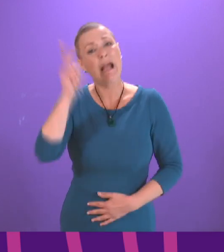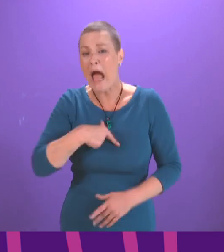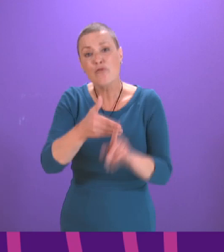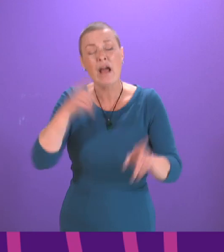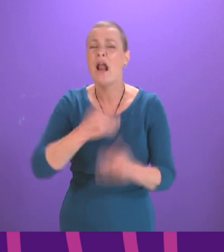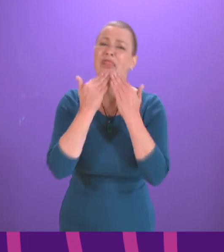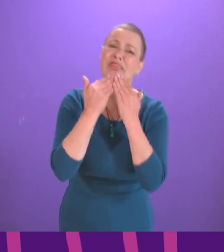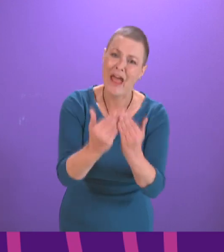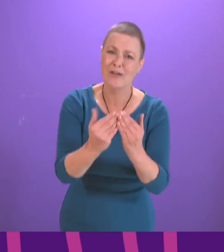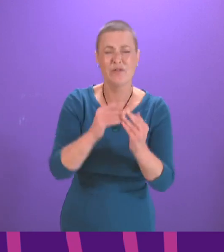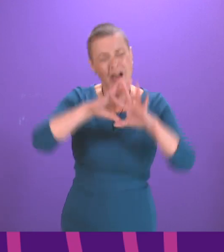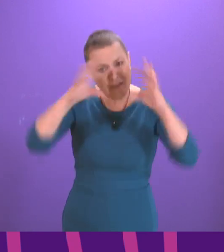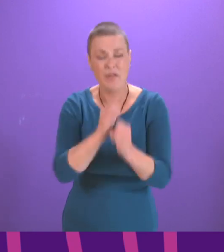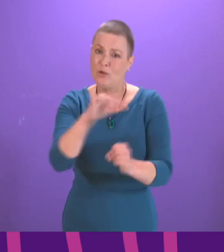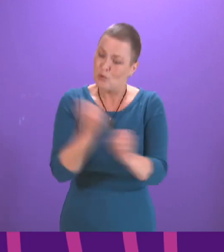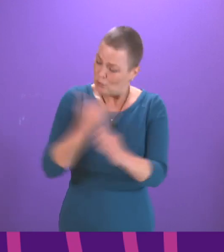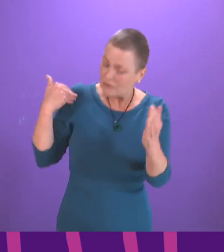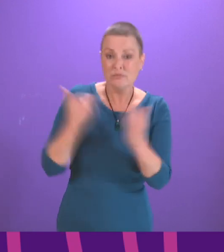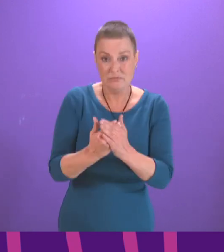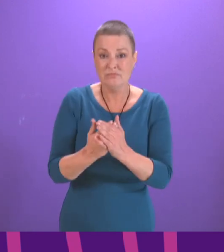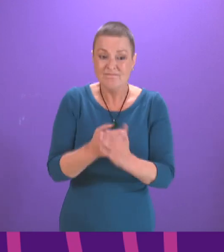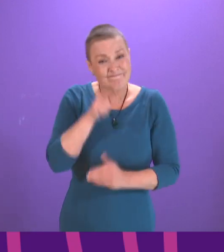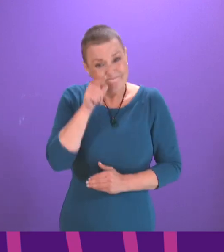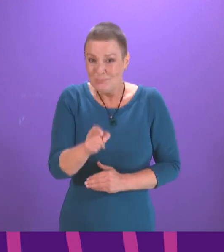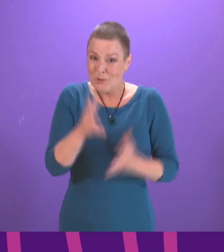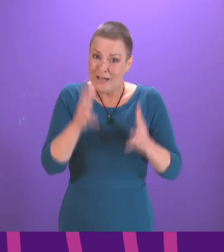across Scotland for everything that they are doing. However, those sacrifices continue